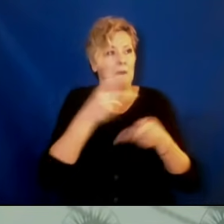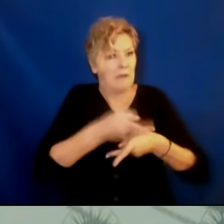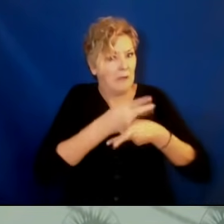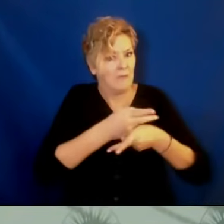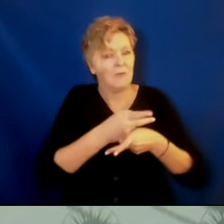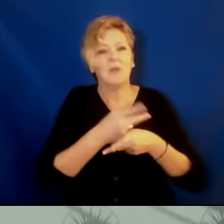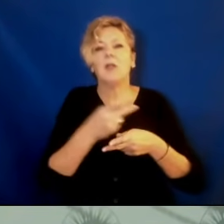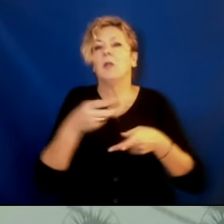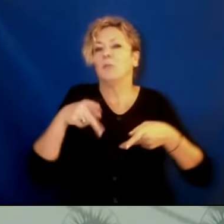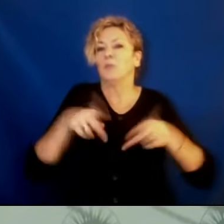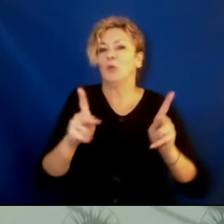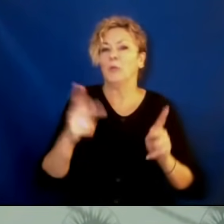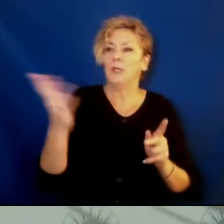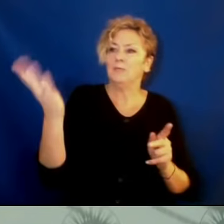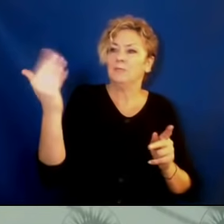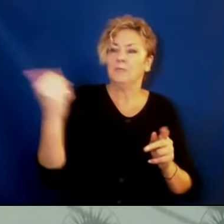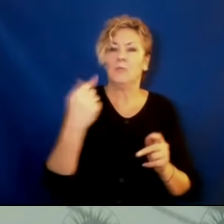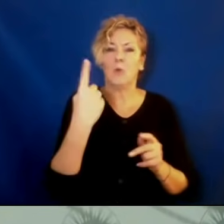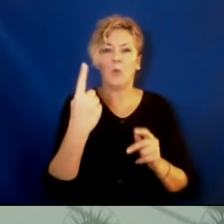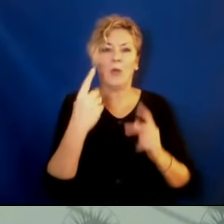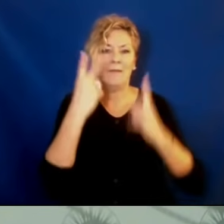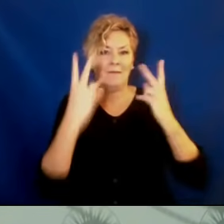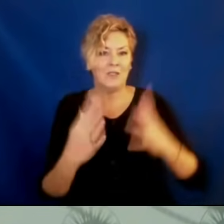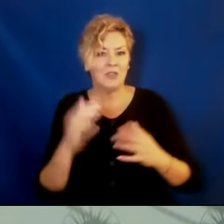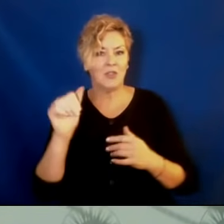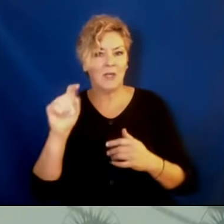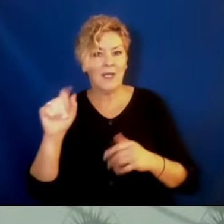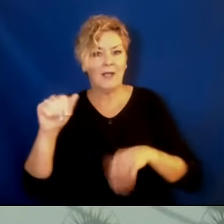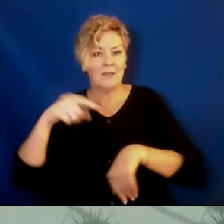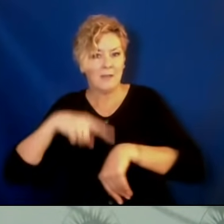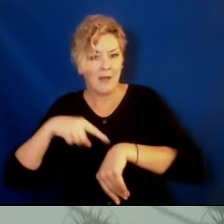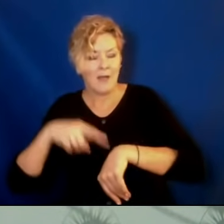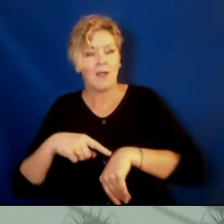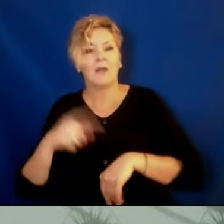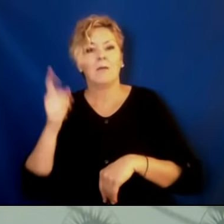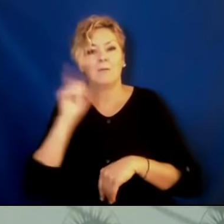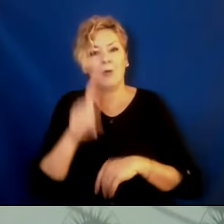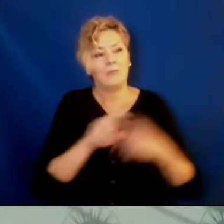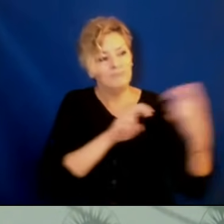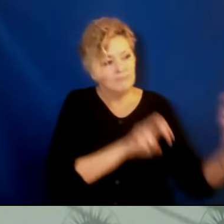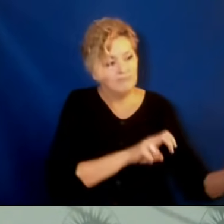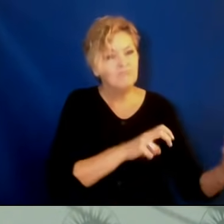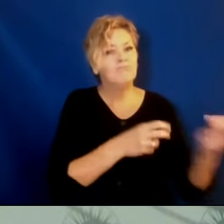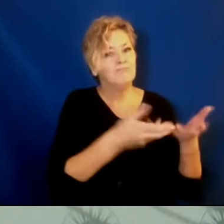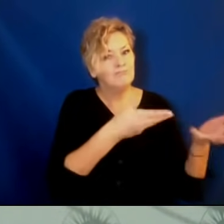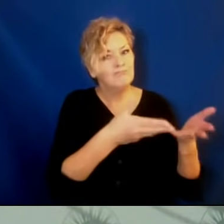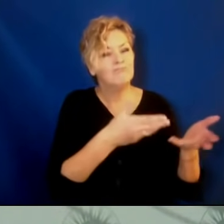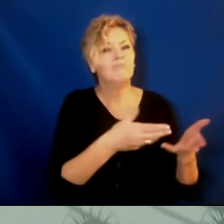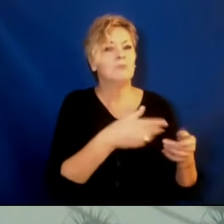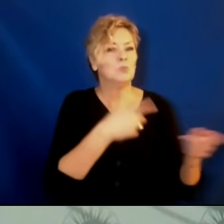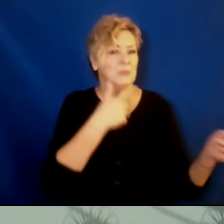and long-term care and assisted living in announced up to one 60 million for increased staffing to support visitation.